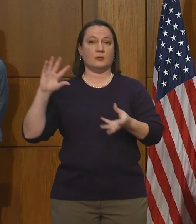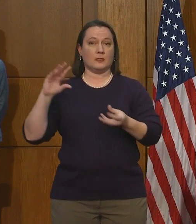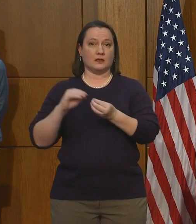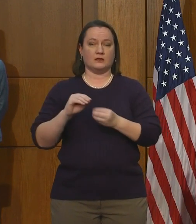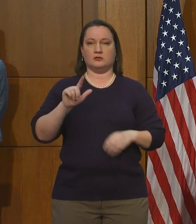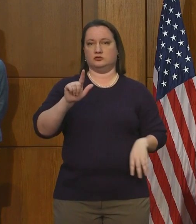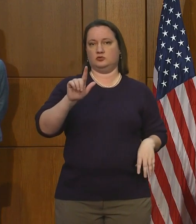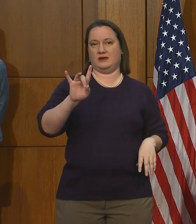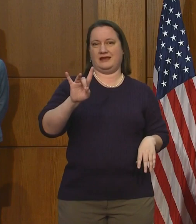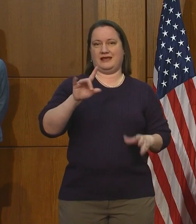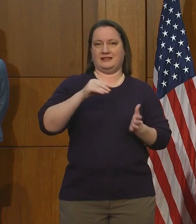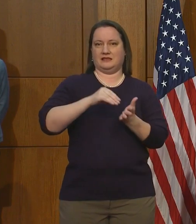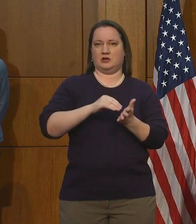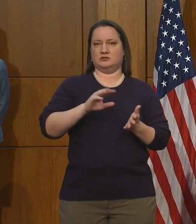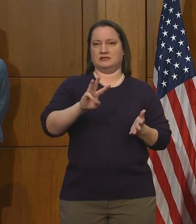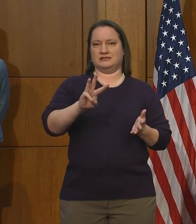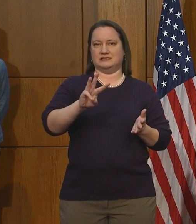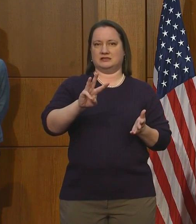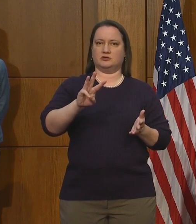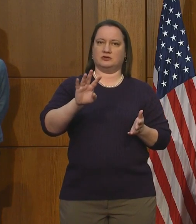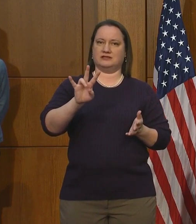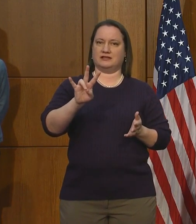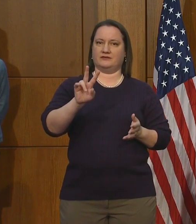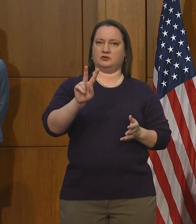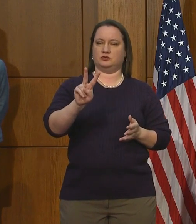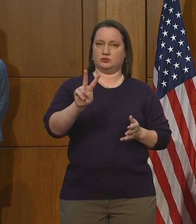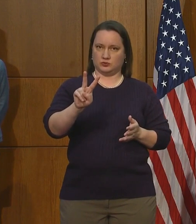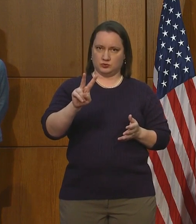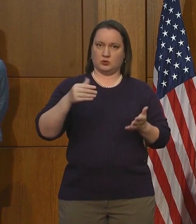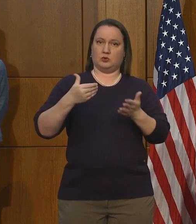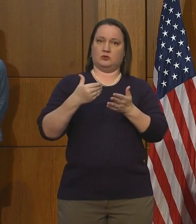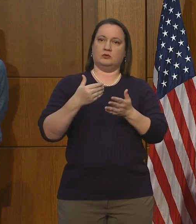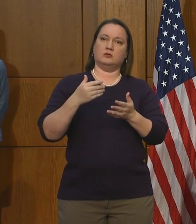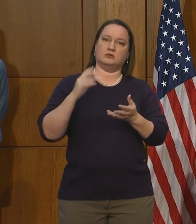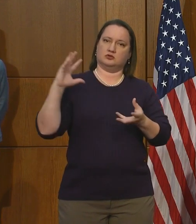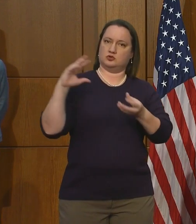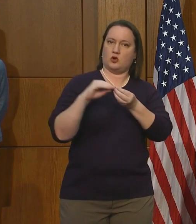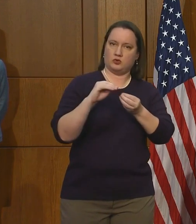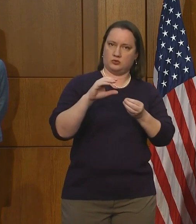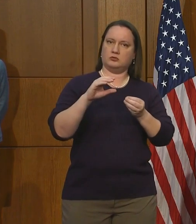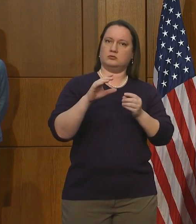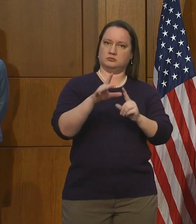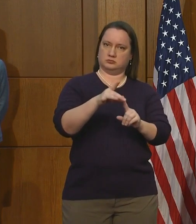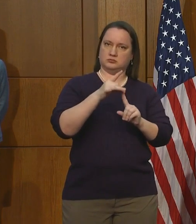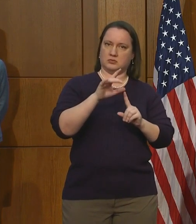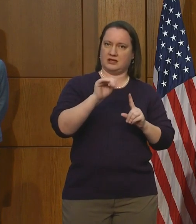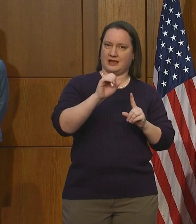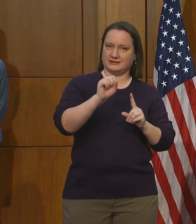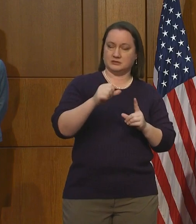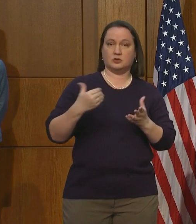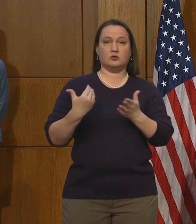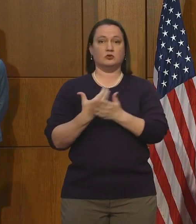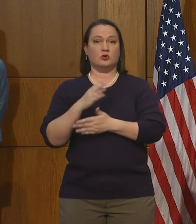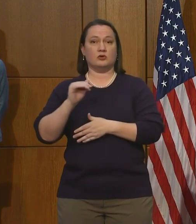SOMEONE. AS TO OUR NUMBER THE TOTAL IN STAND BETWEEN EIGHT